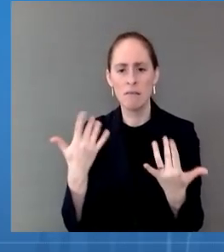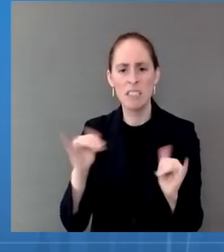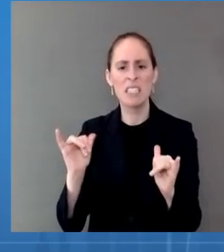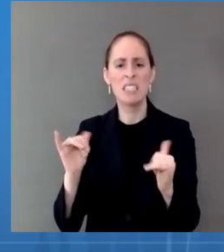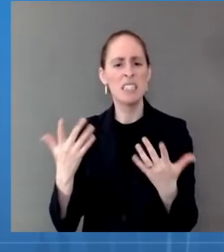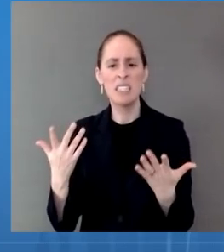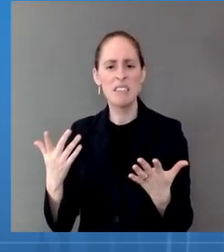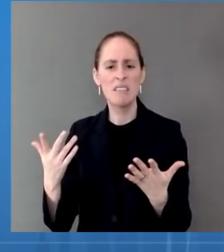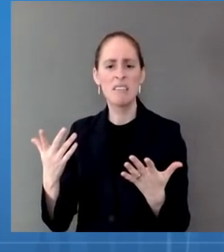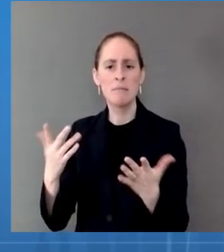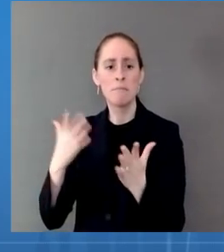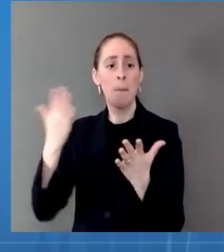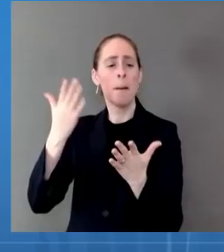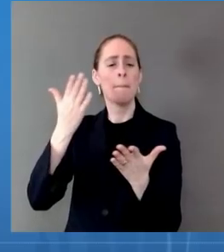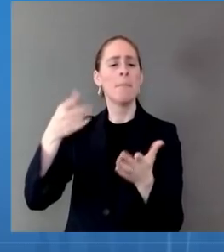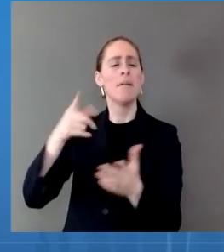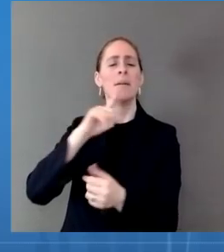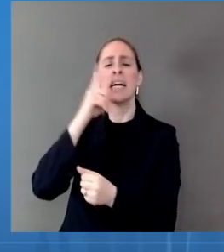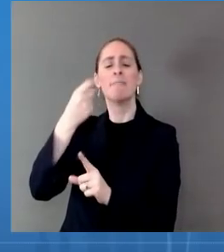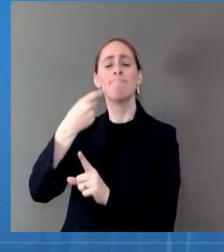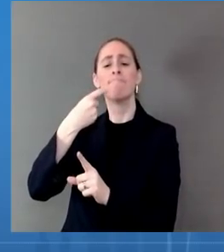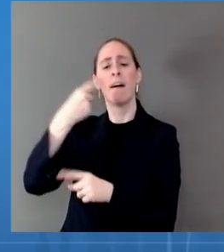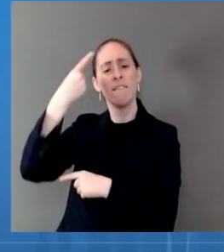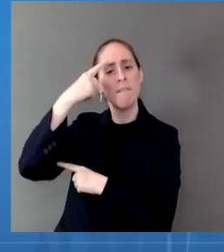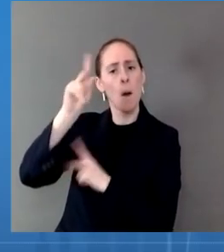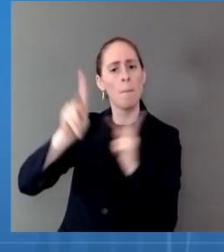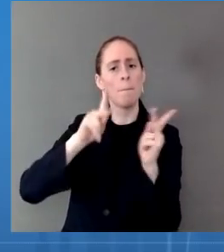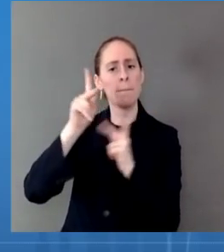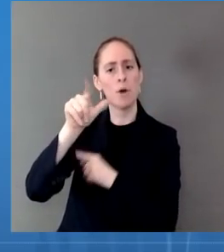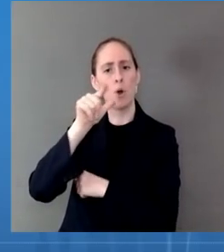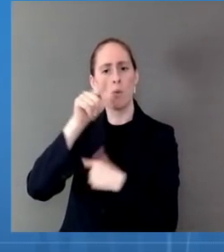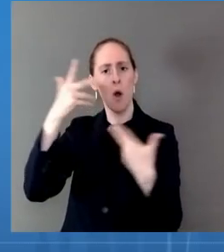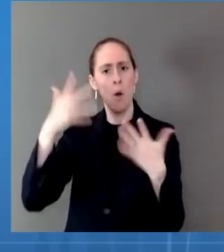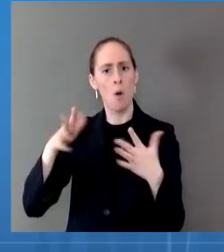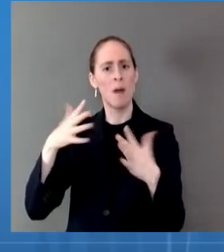Some of those very obviously would be transplantation patients.